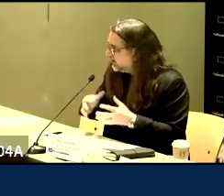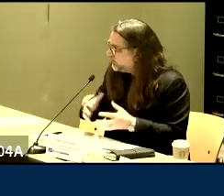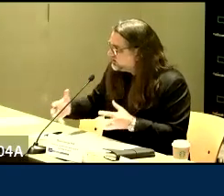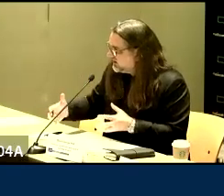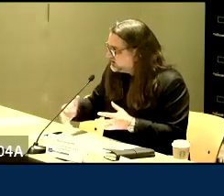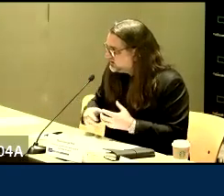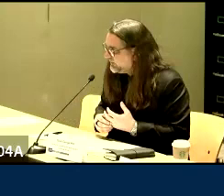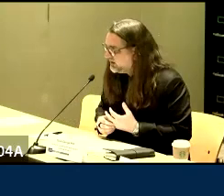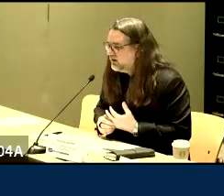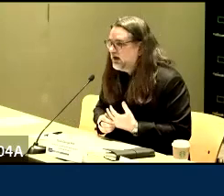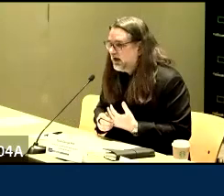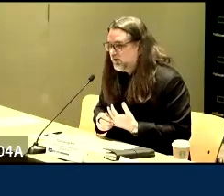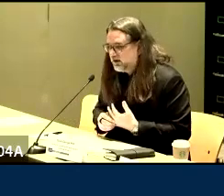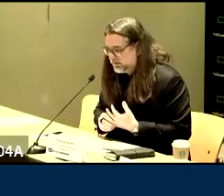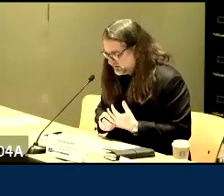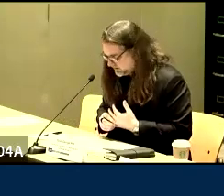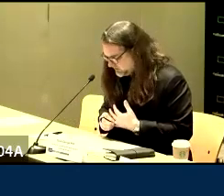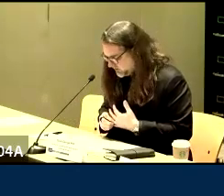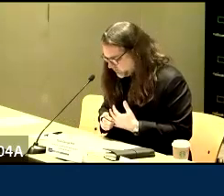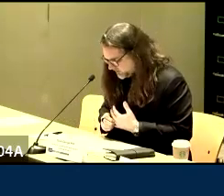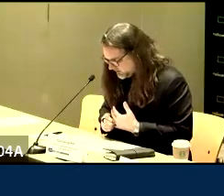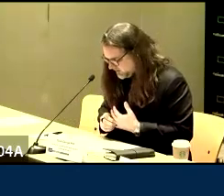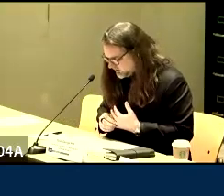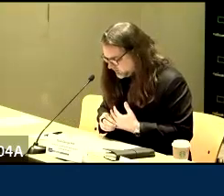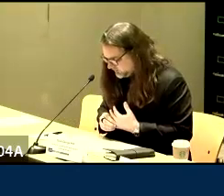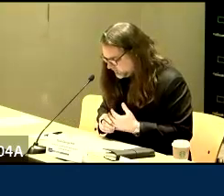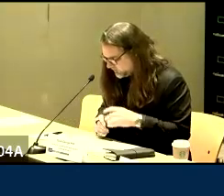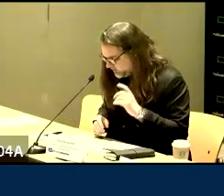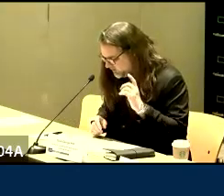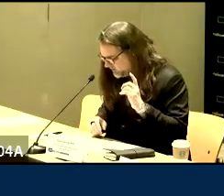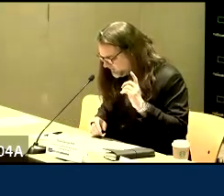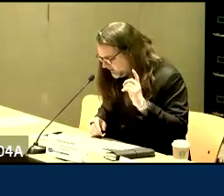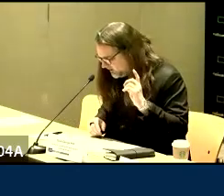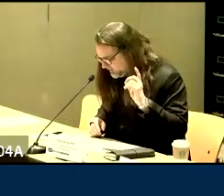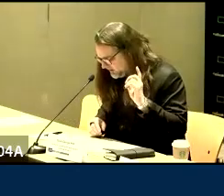to help us anticipate how the hospital systems are working going forward.